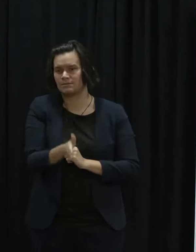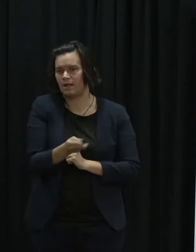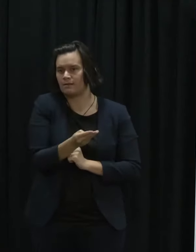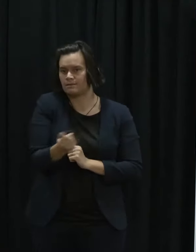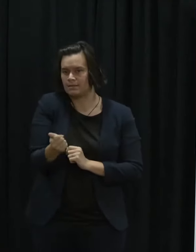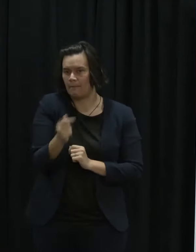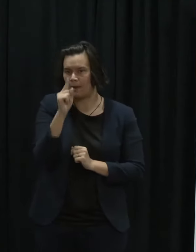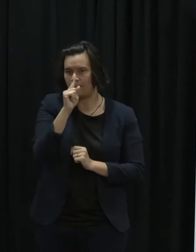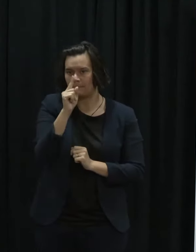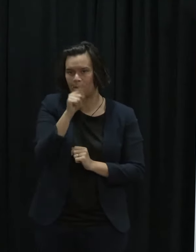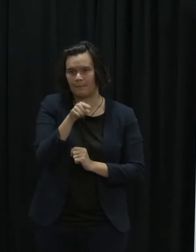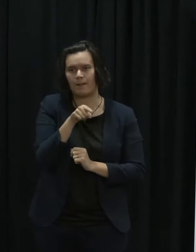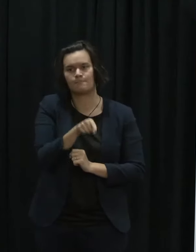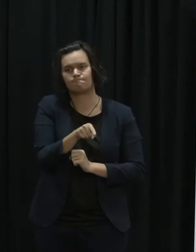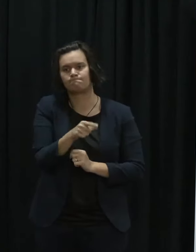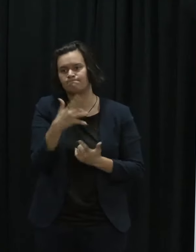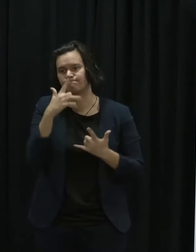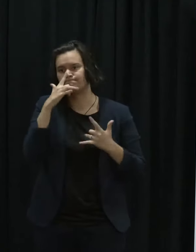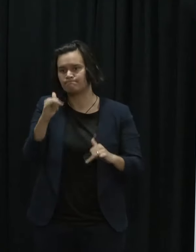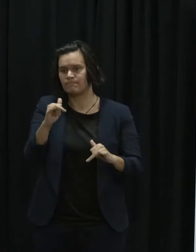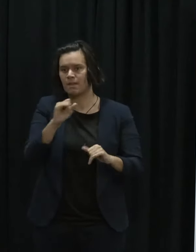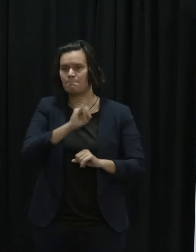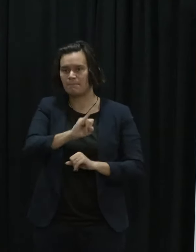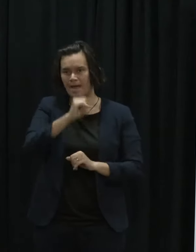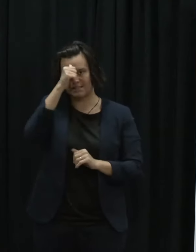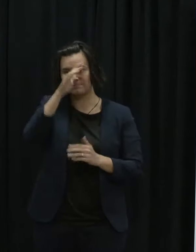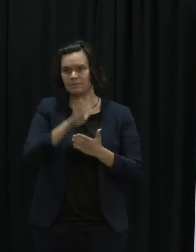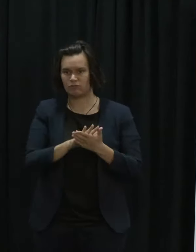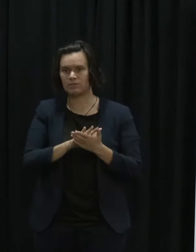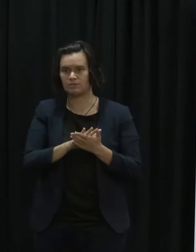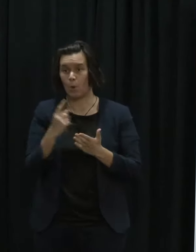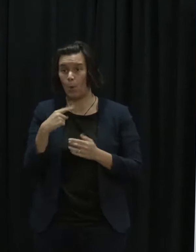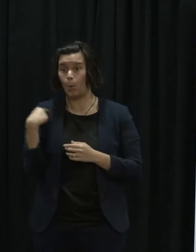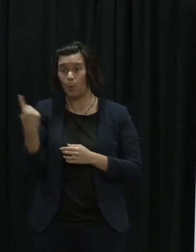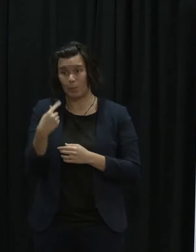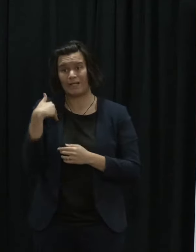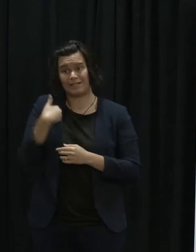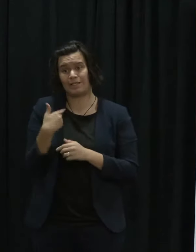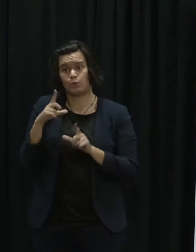I believe there has been changed. That does not mean there won't